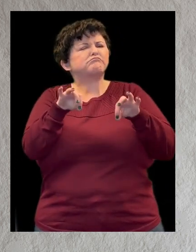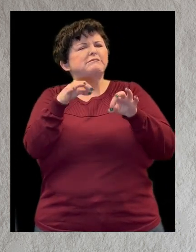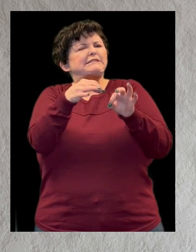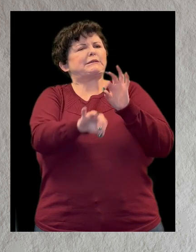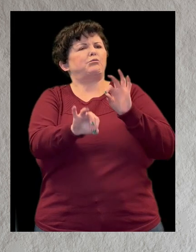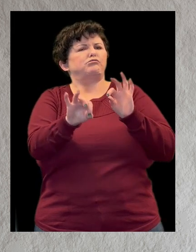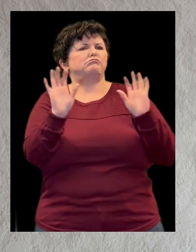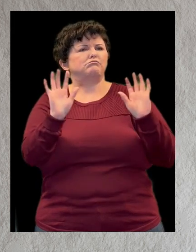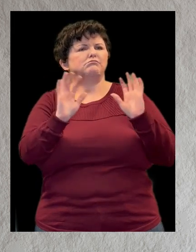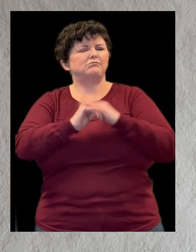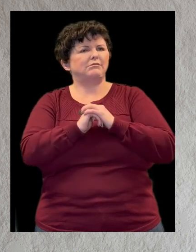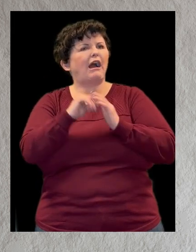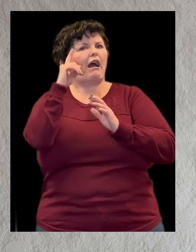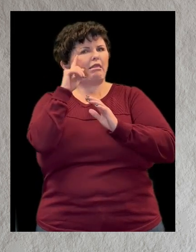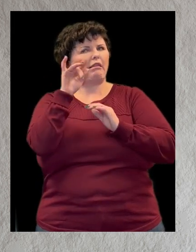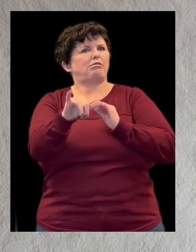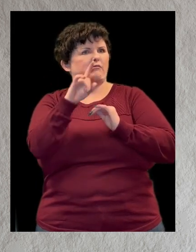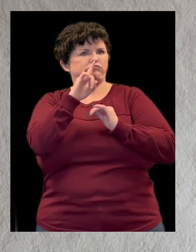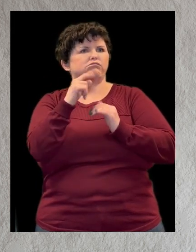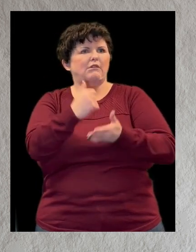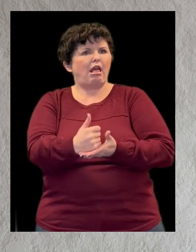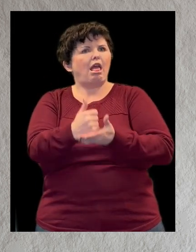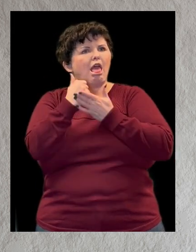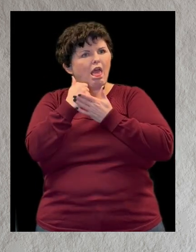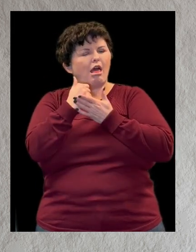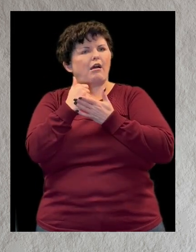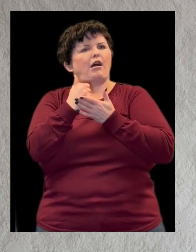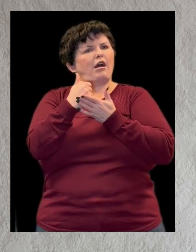and it helped my message to get across,